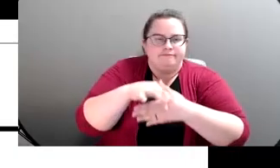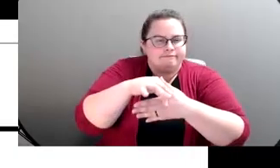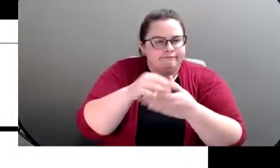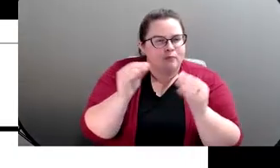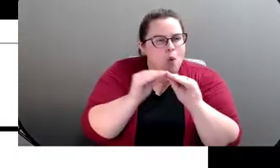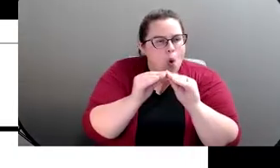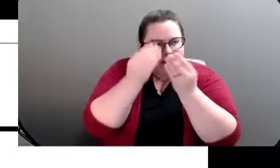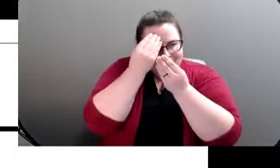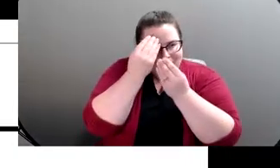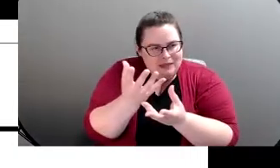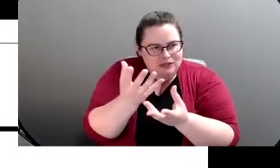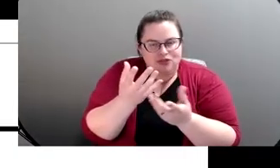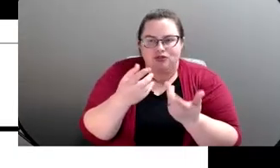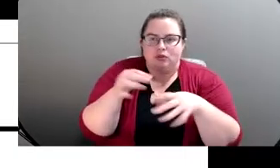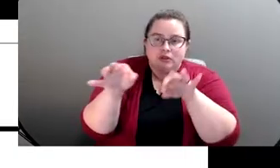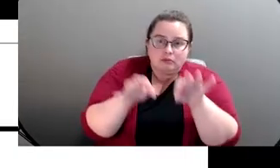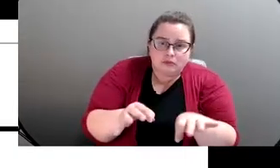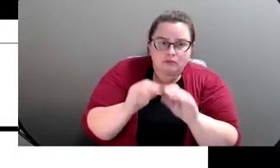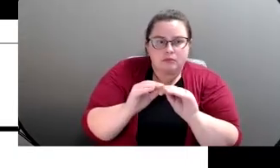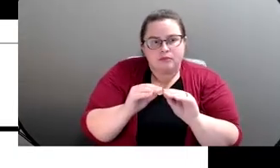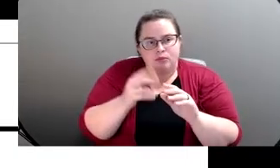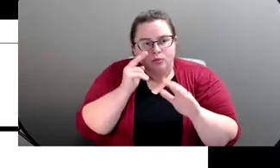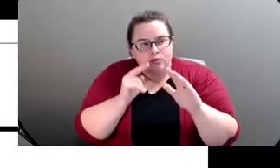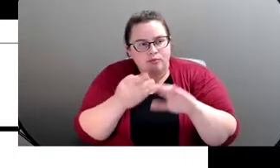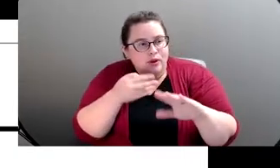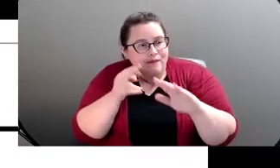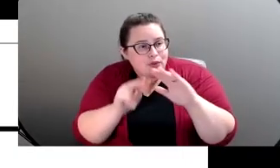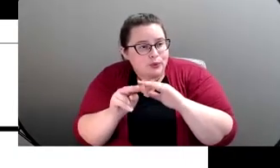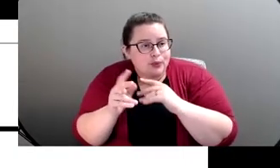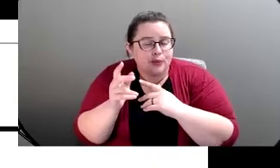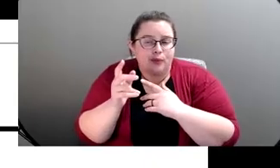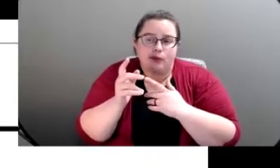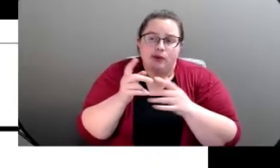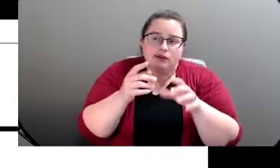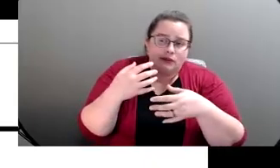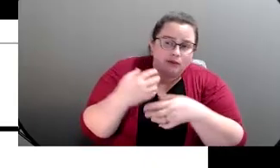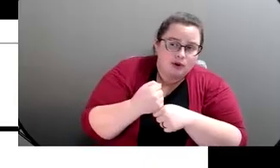preview, summarize or clarify content that we notice